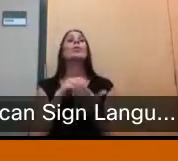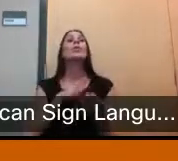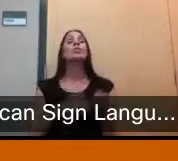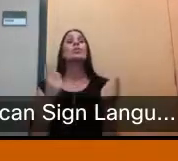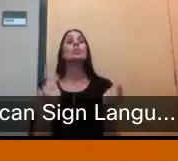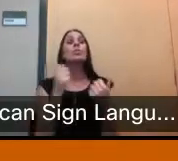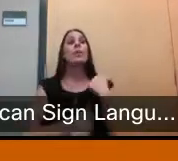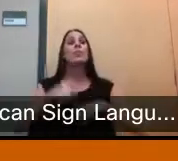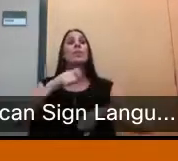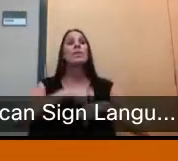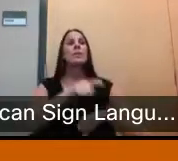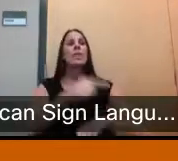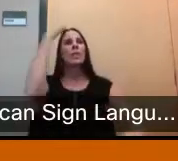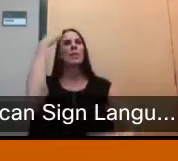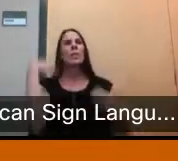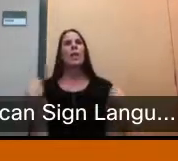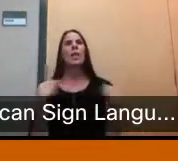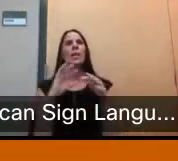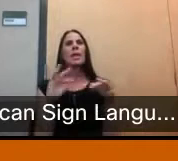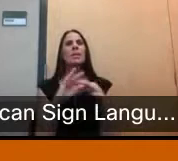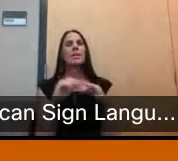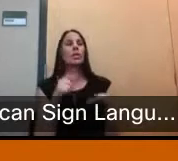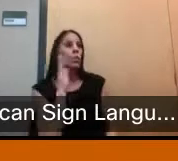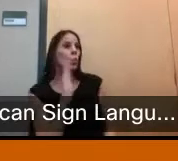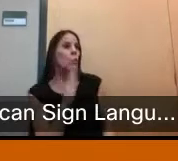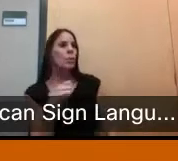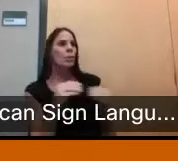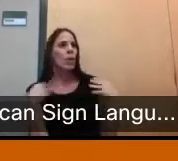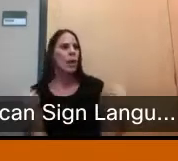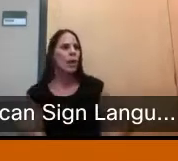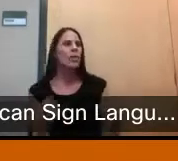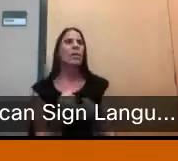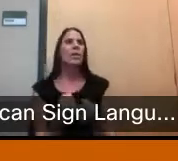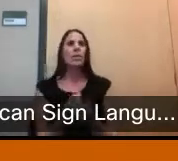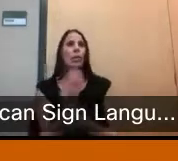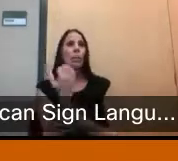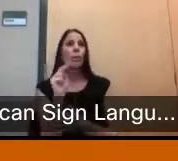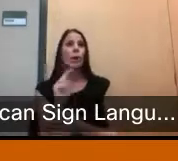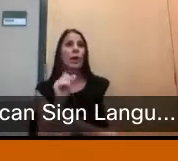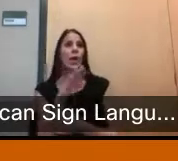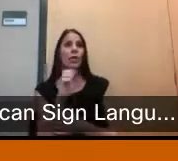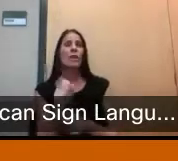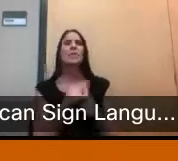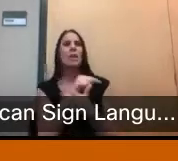think about health messages. Like, you'll be healthier, your burn some calories all the things and I'd let them do it for, like, 15 minutes. And we'd talk. And